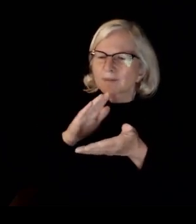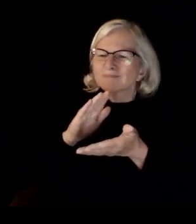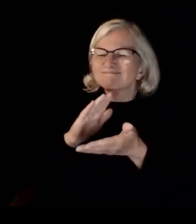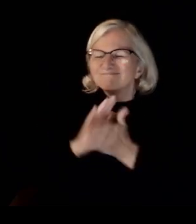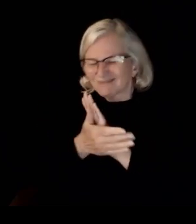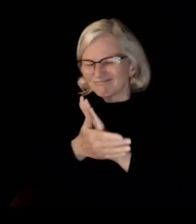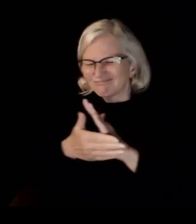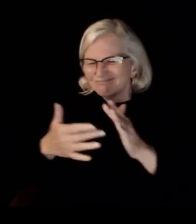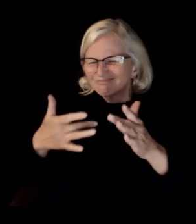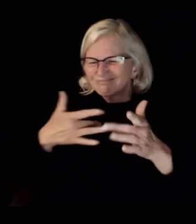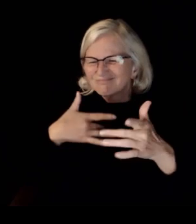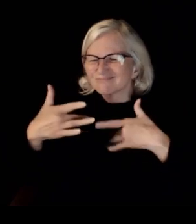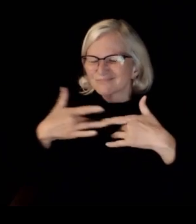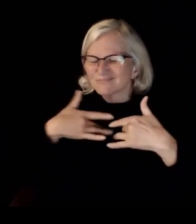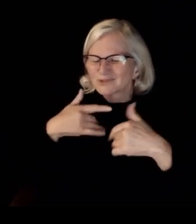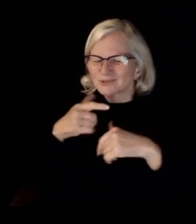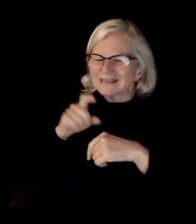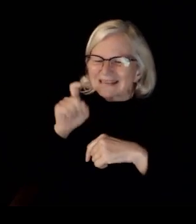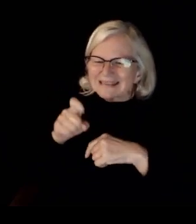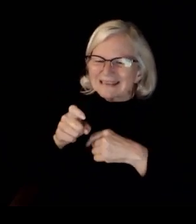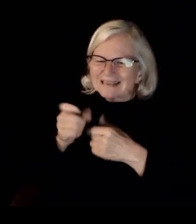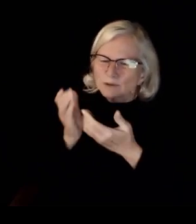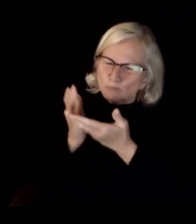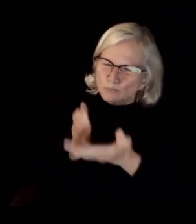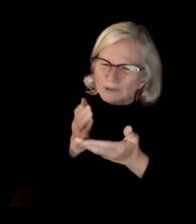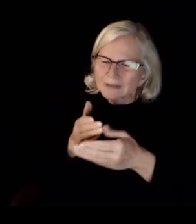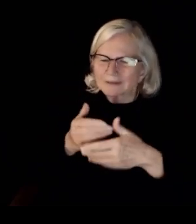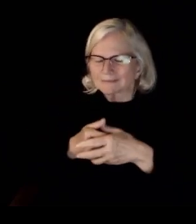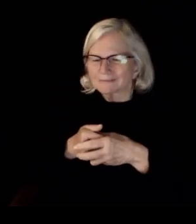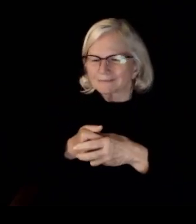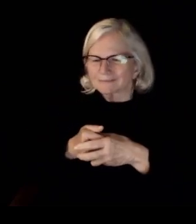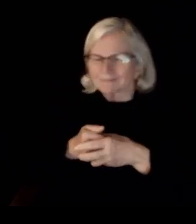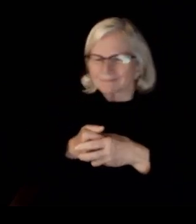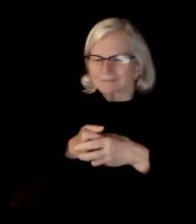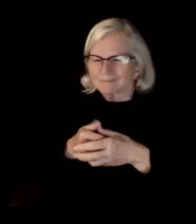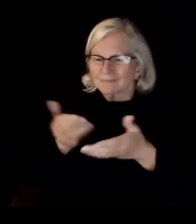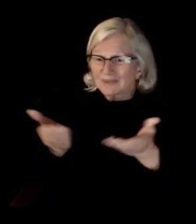of our health systems in Minnesota that their supplies that they order through their channels